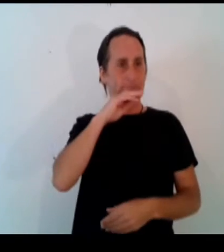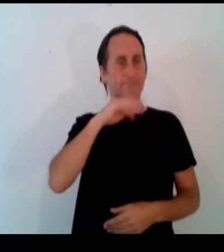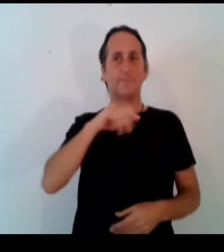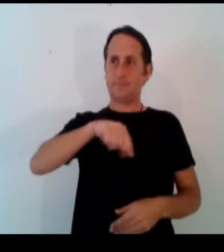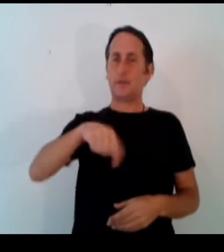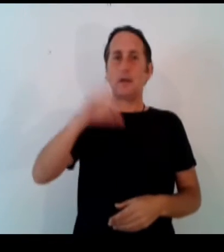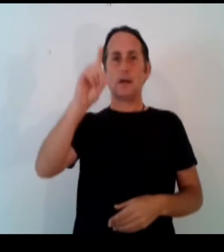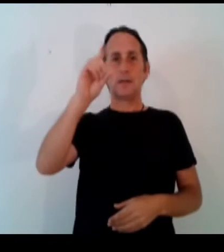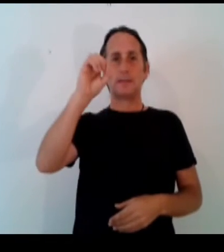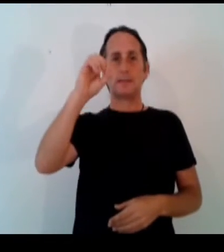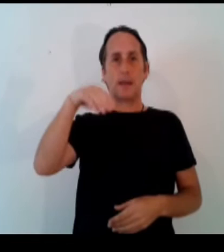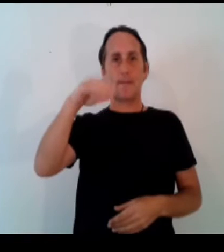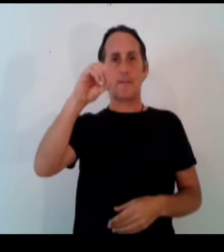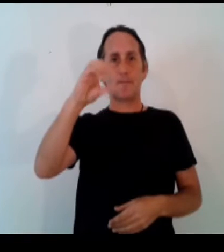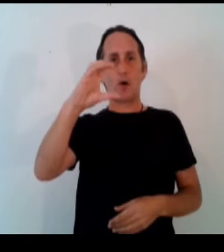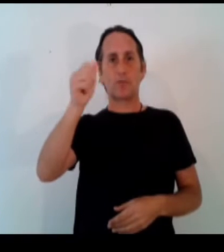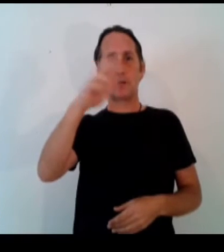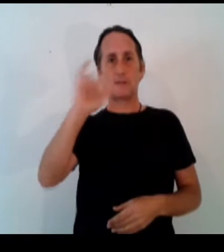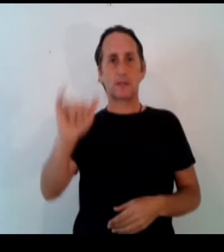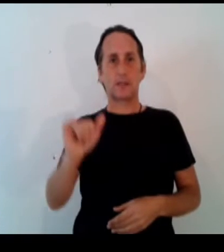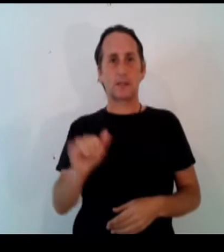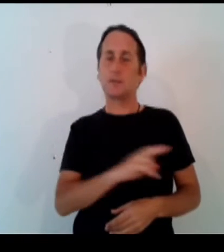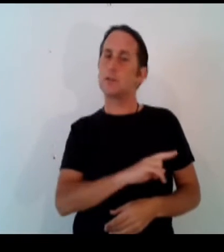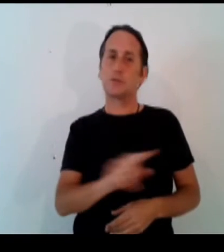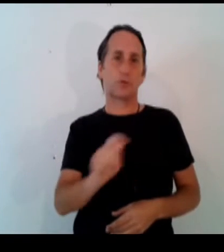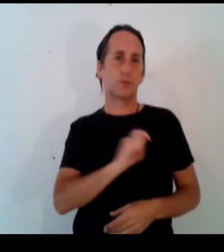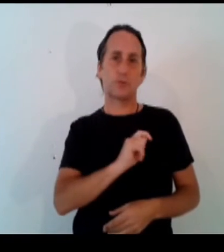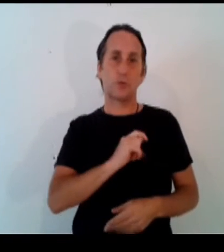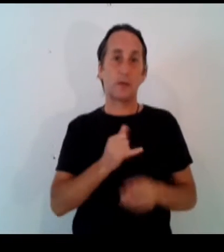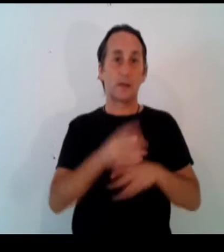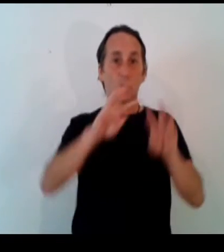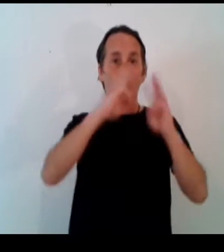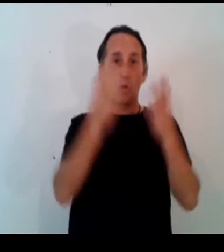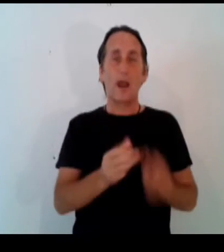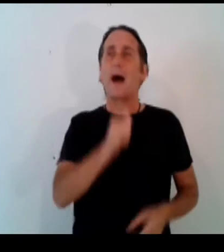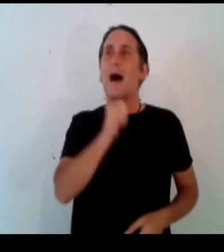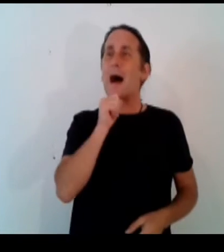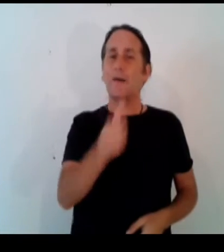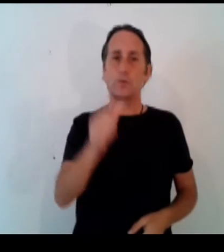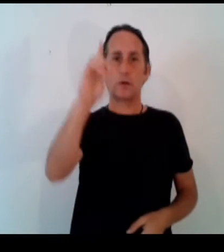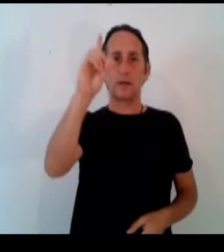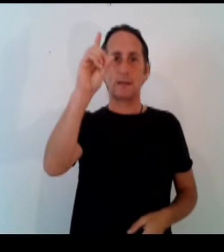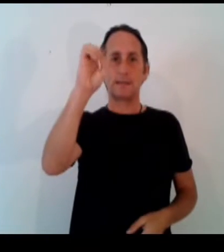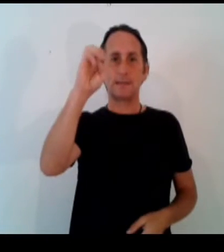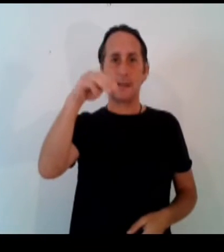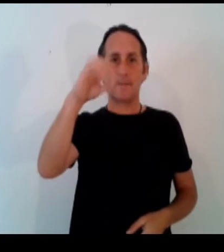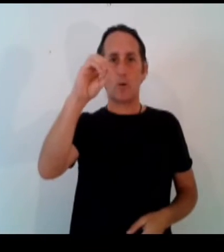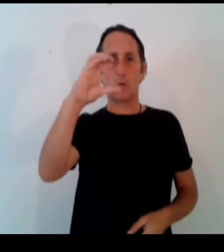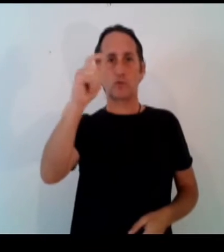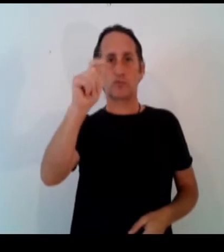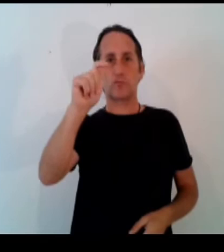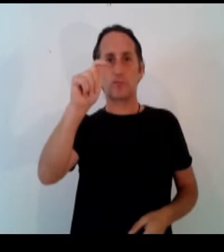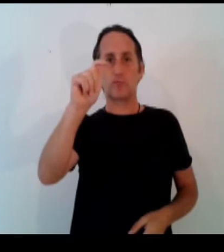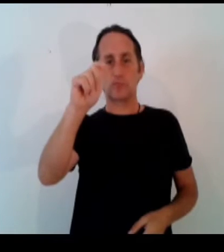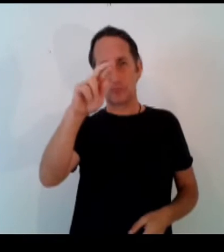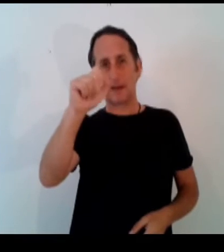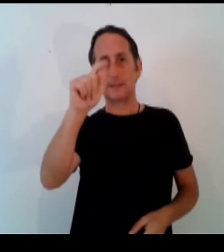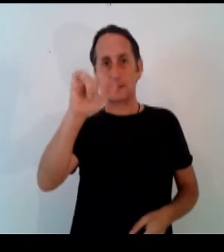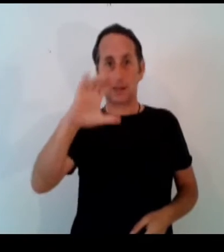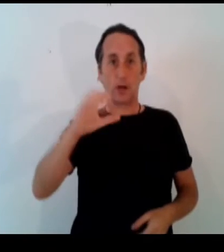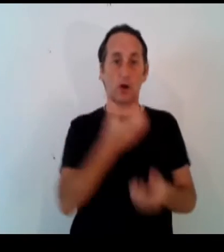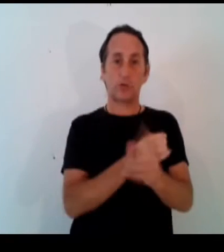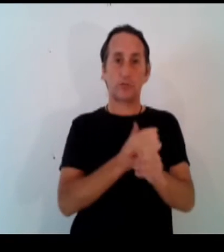there is no democratic country existing in the world today and I'll explain it to you